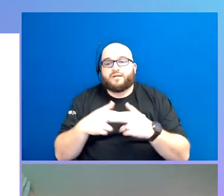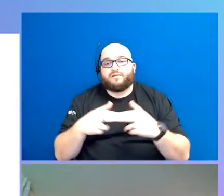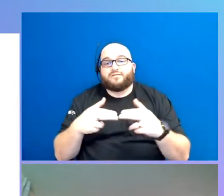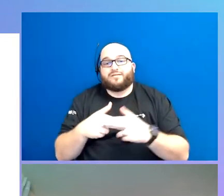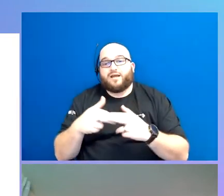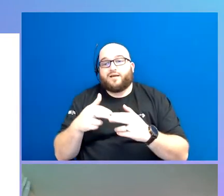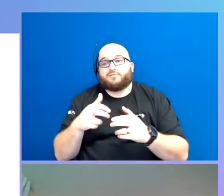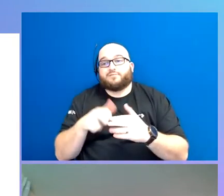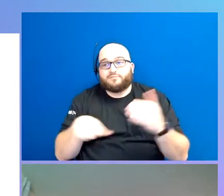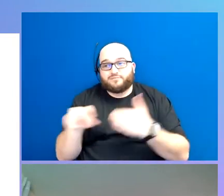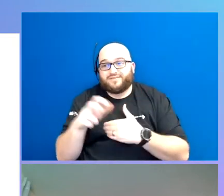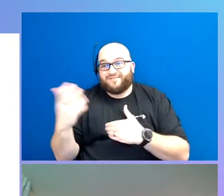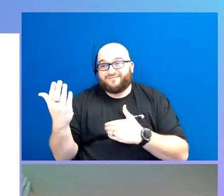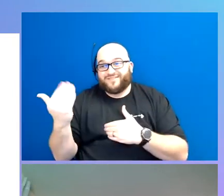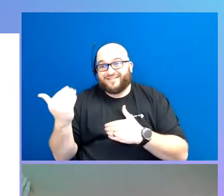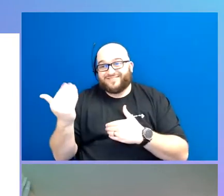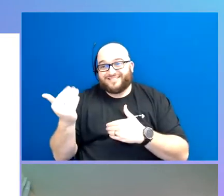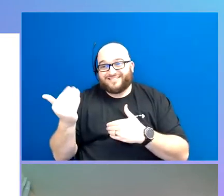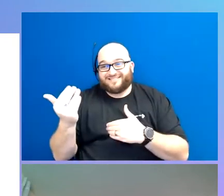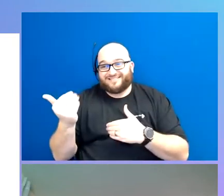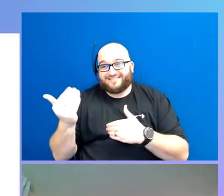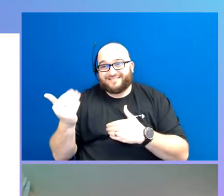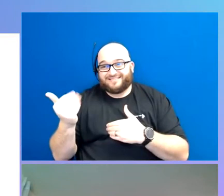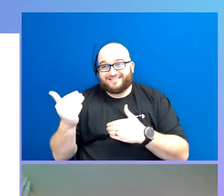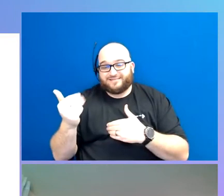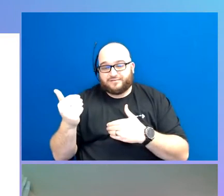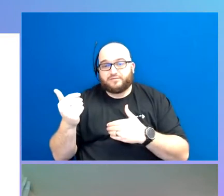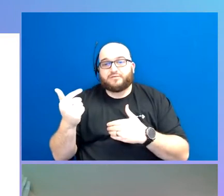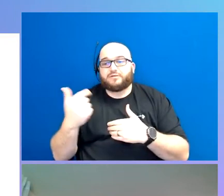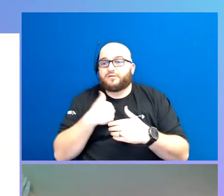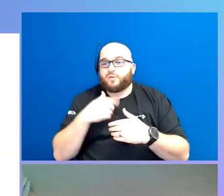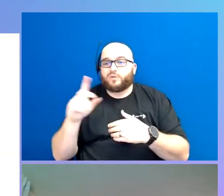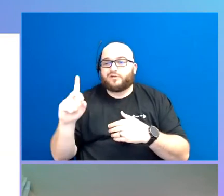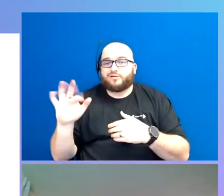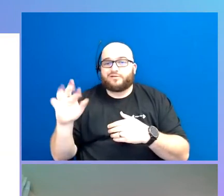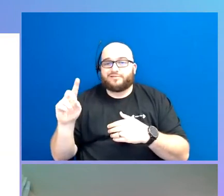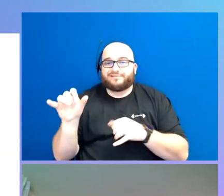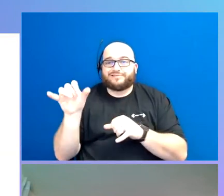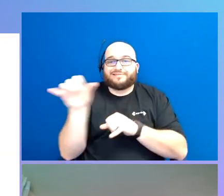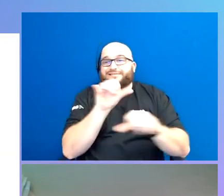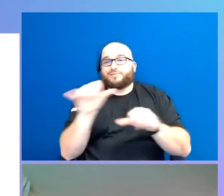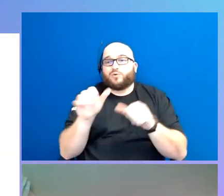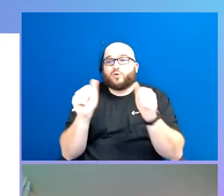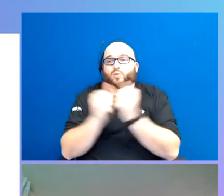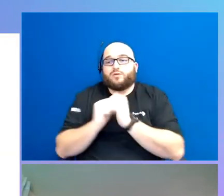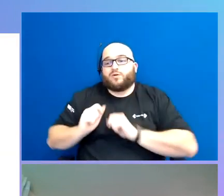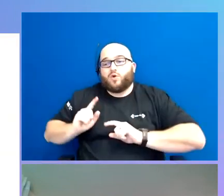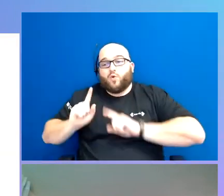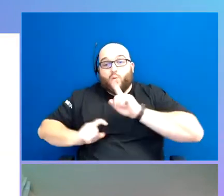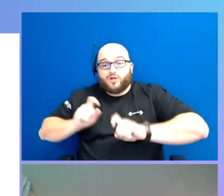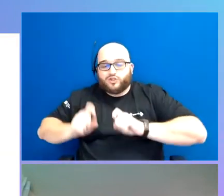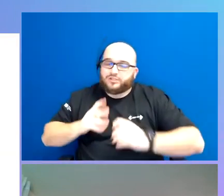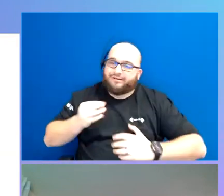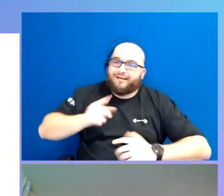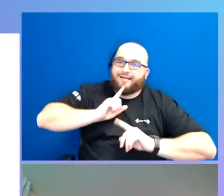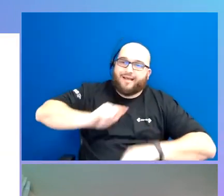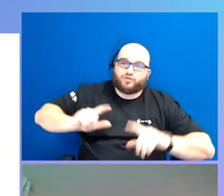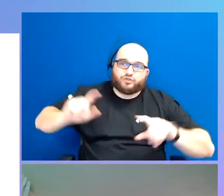and, and, and we adopted similar